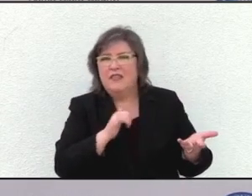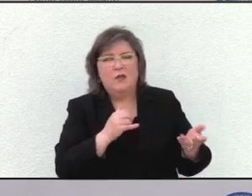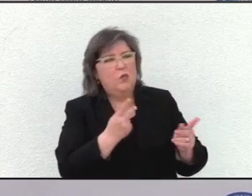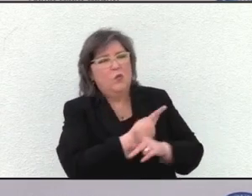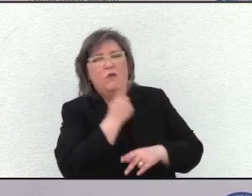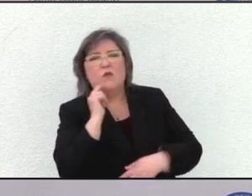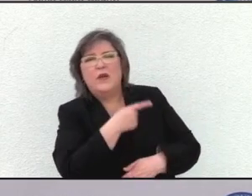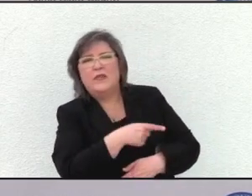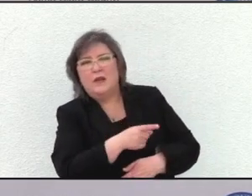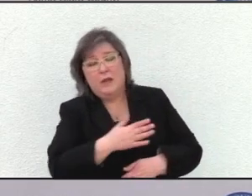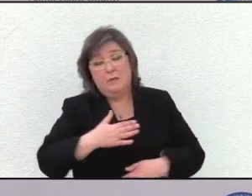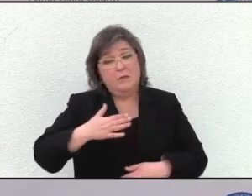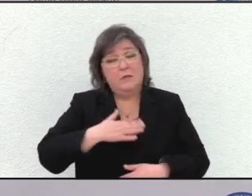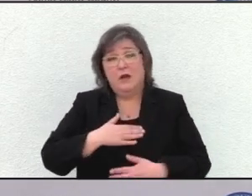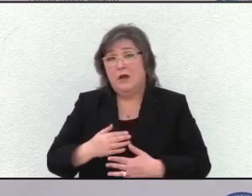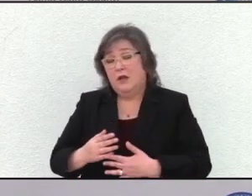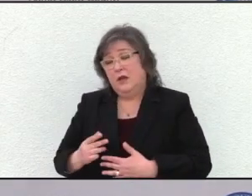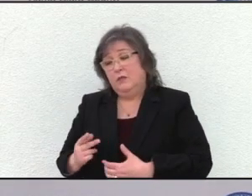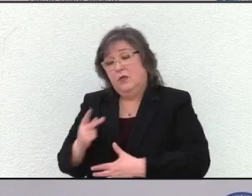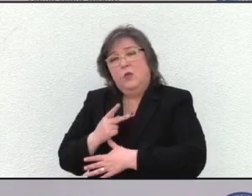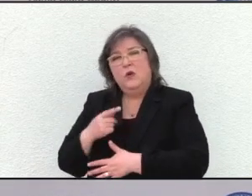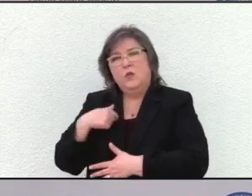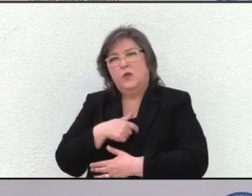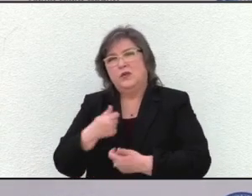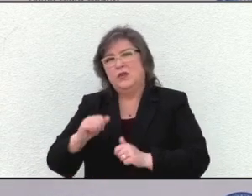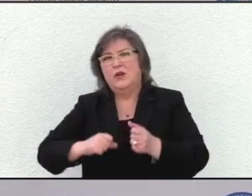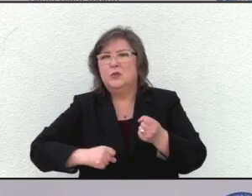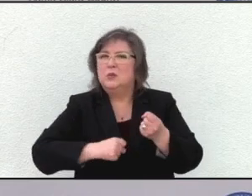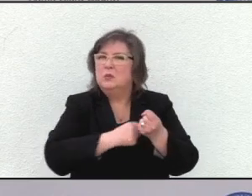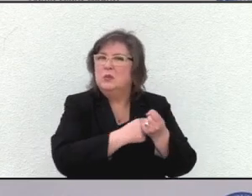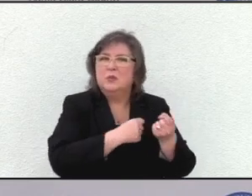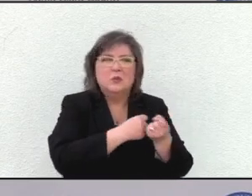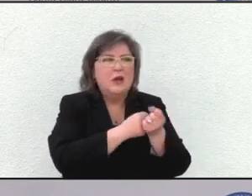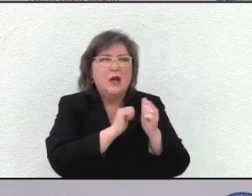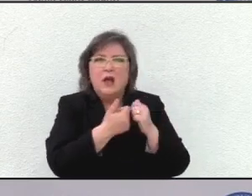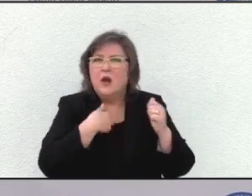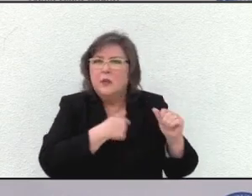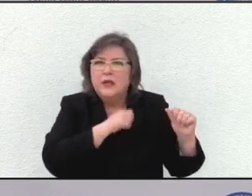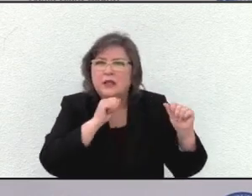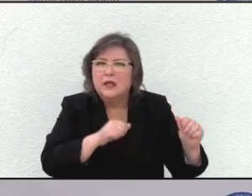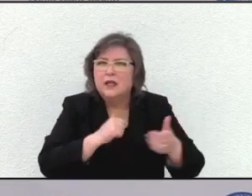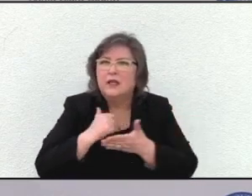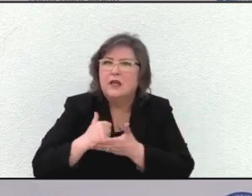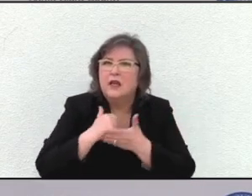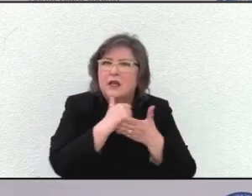throughout the pandemic to try to offer support wherever possible to connect businesses to